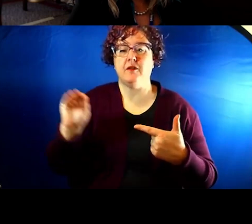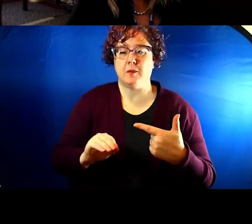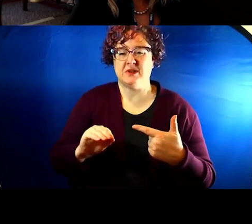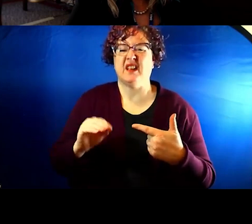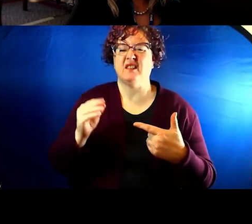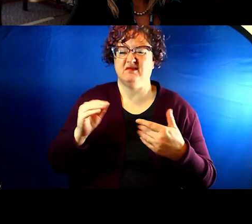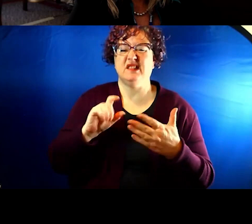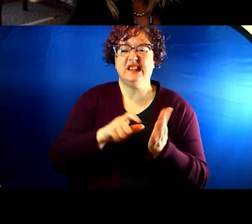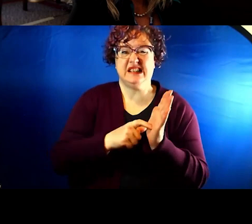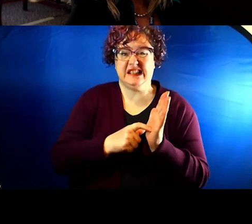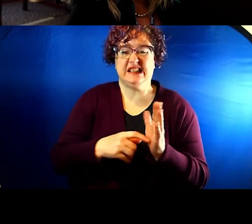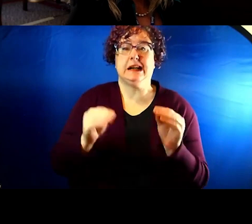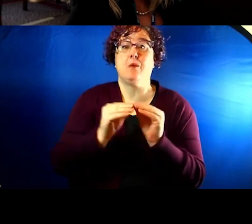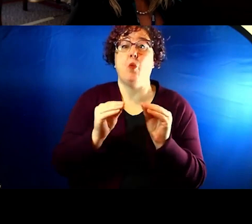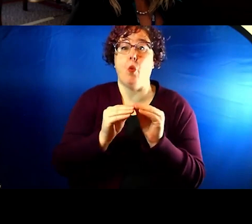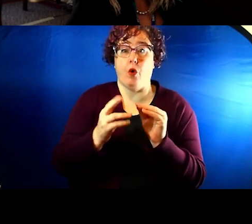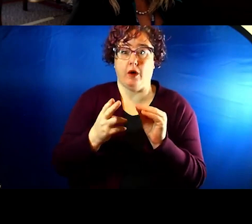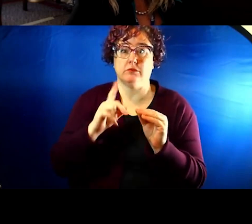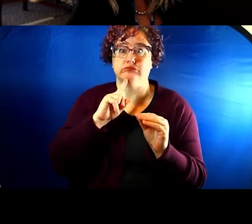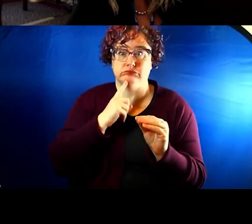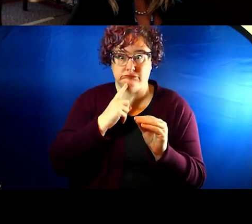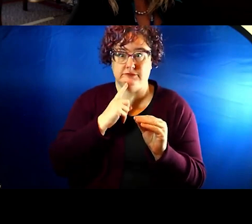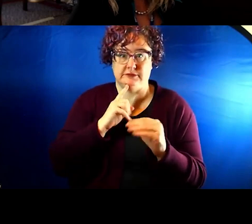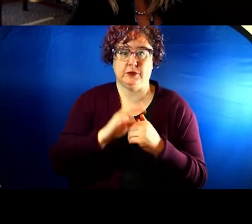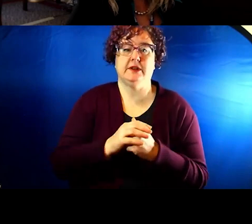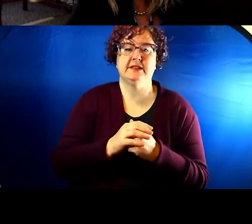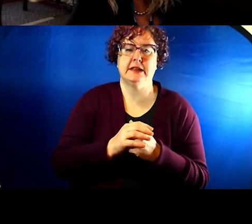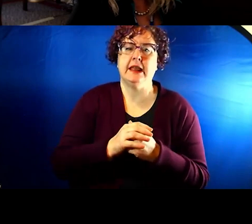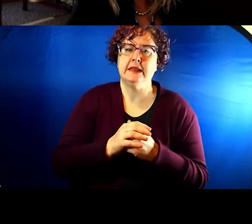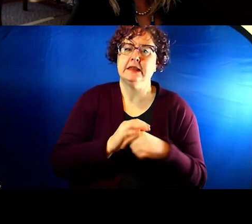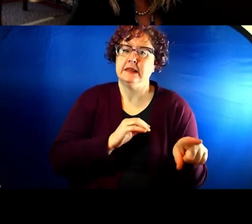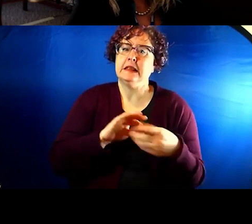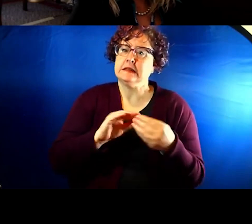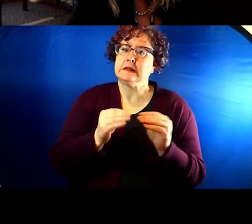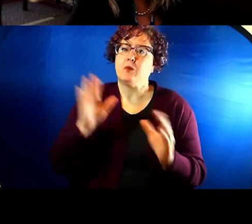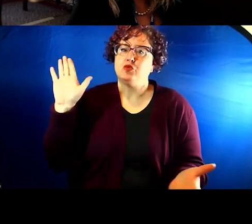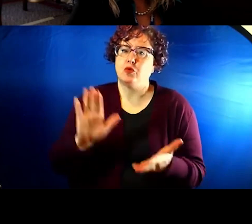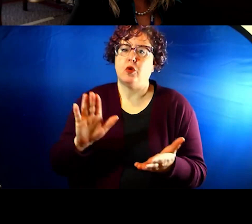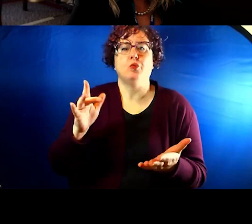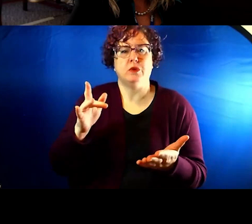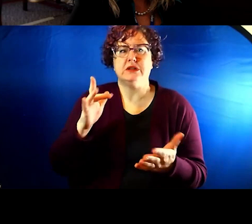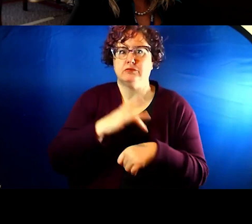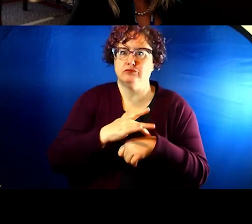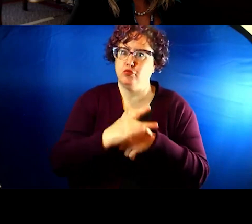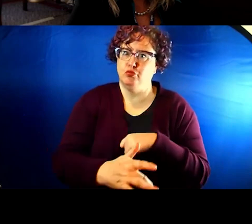AGAIN, THESE ARE LOW NUMBERS. WE WANT TO ACKNOWLEDGE THAT THERE IS MORE TO LEARN AS THE SERVICE